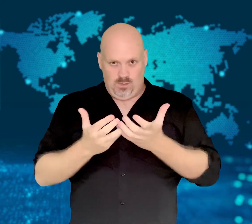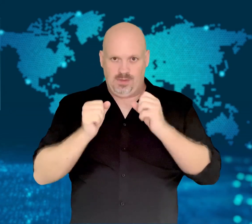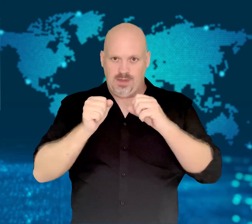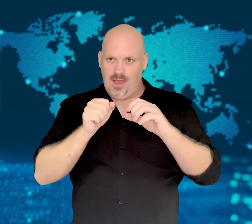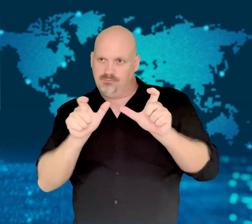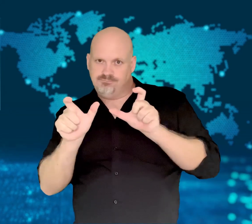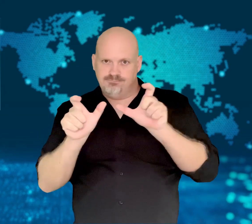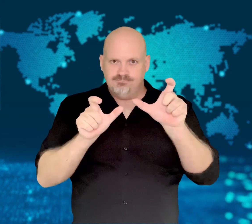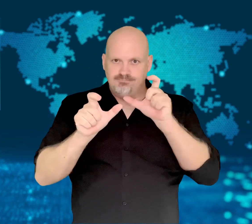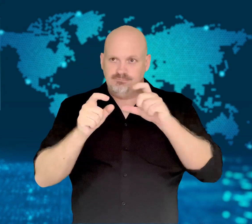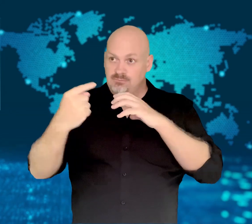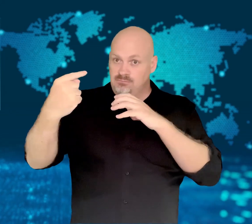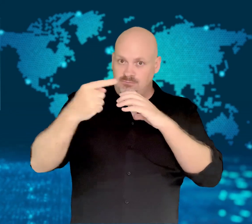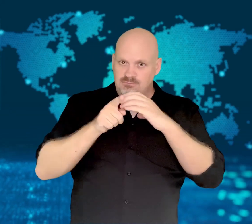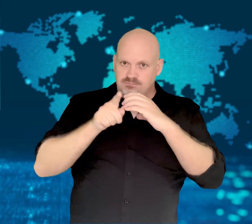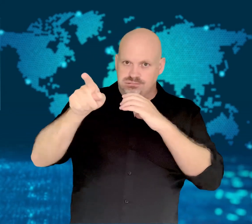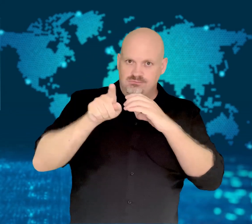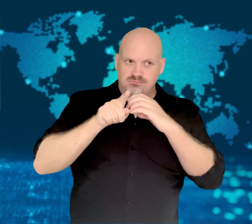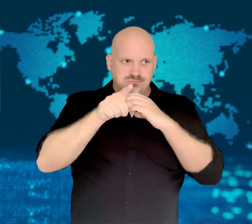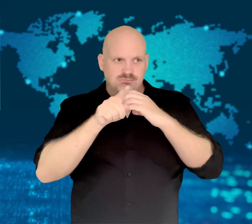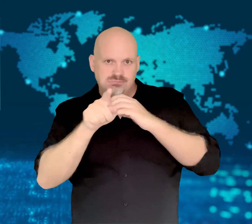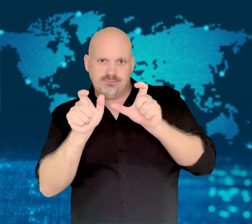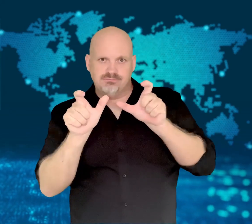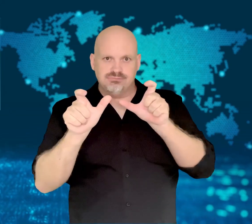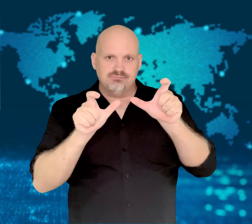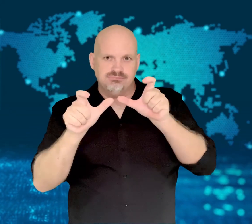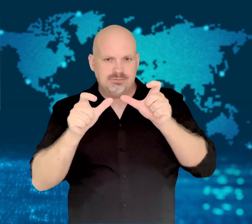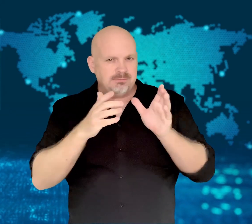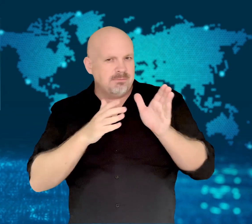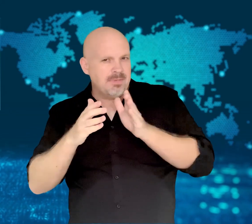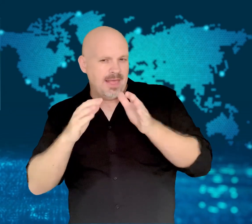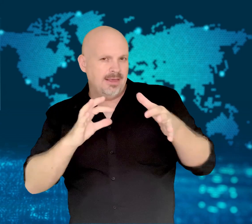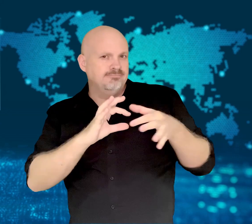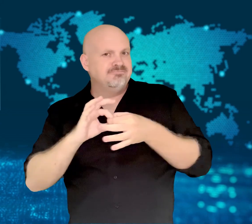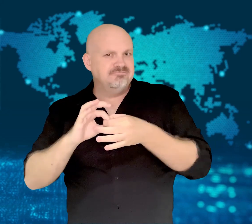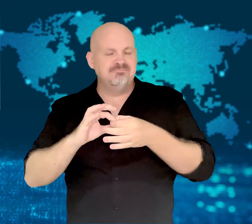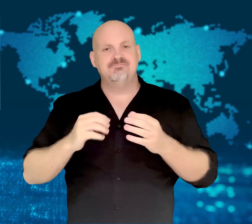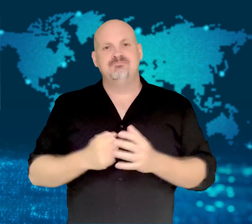The crash test with an asteroid is a "planetary defense" test.